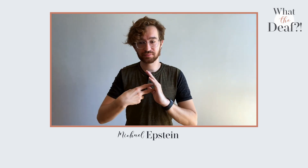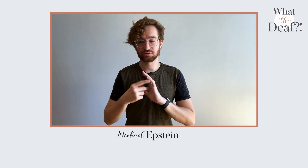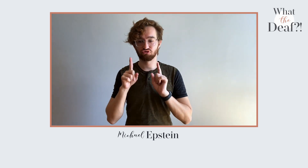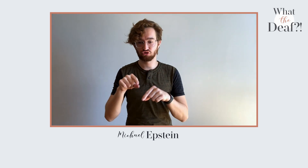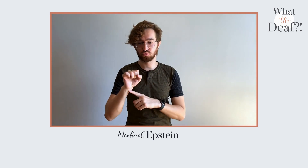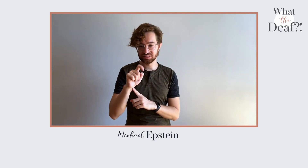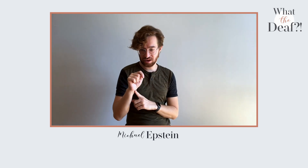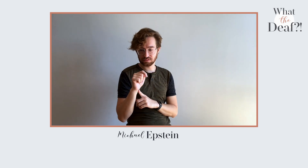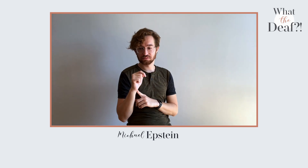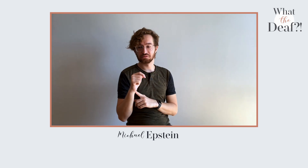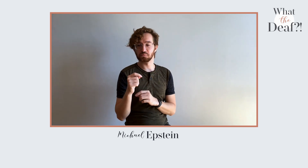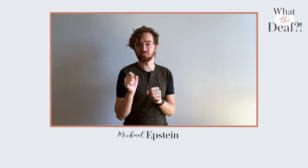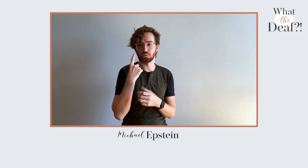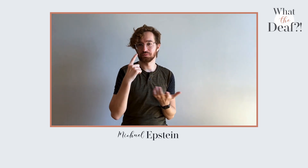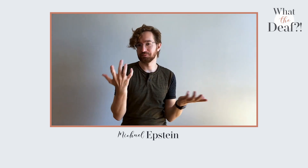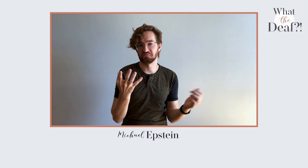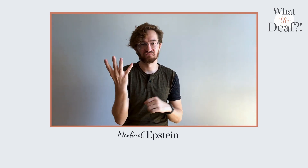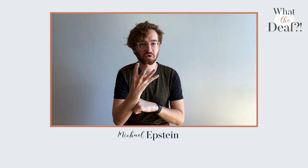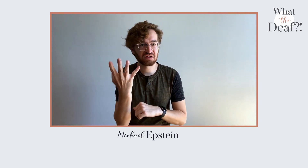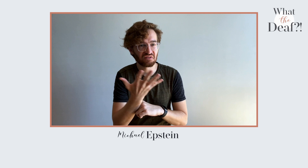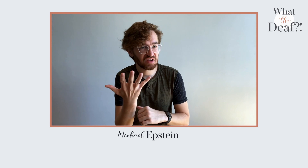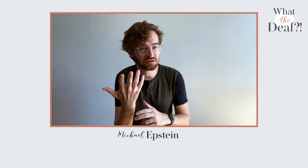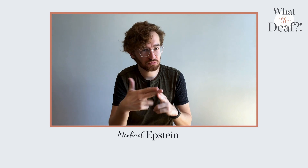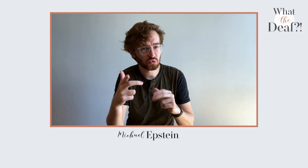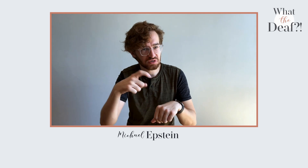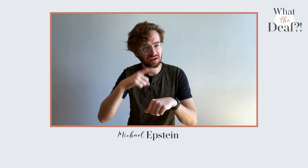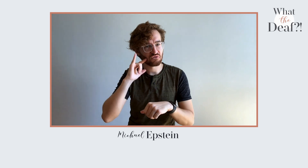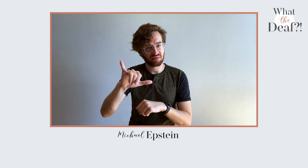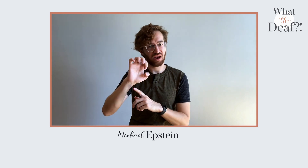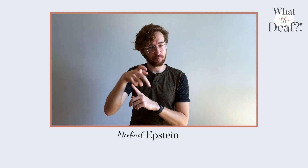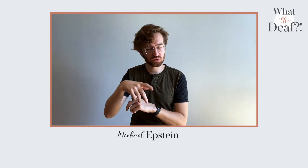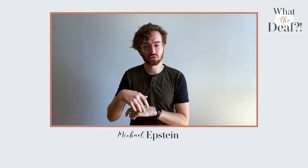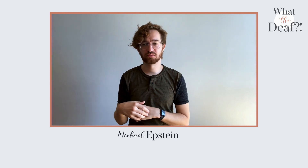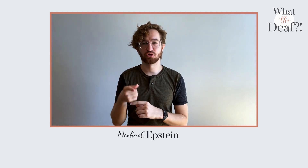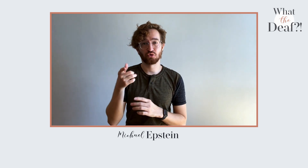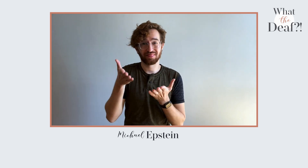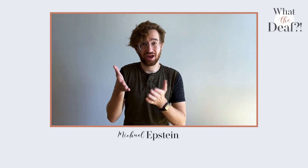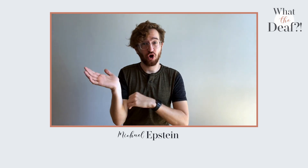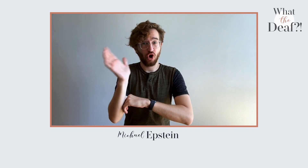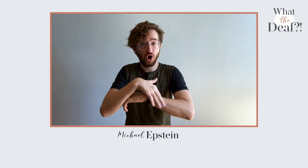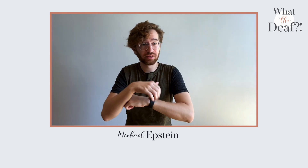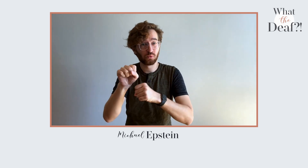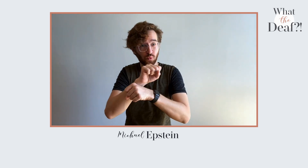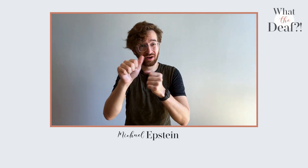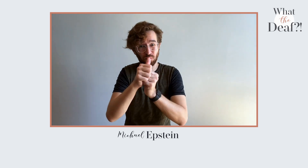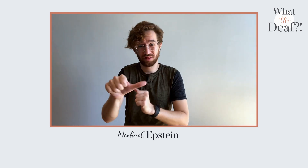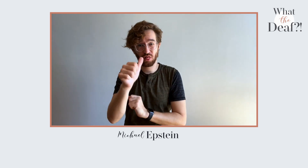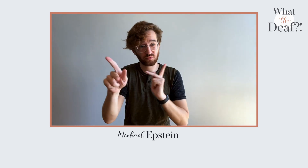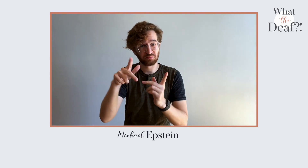who goes to set for four or five days to shoot a specific episode. They're expected to be there all day